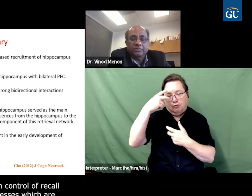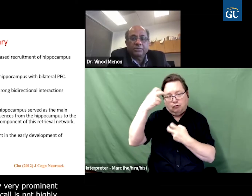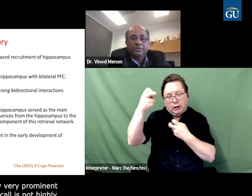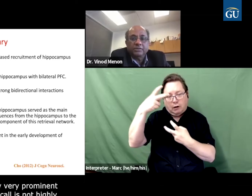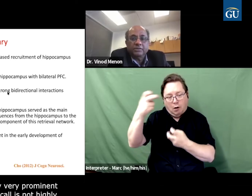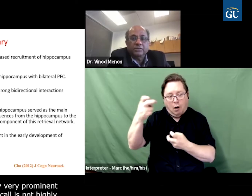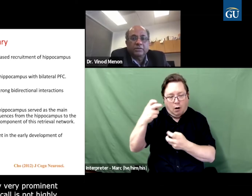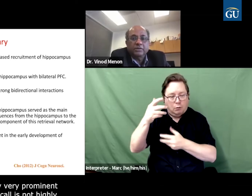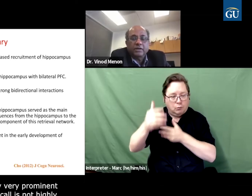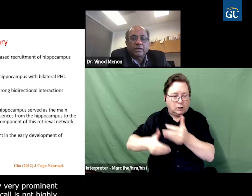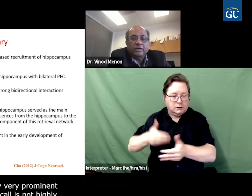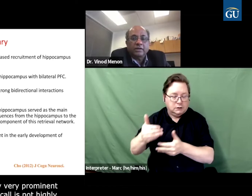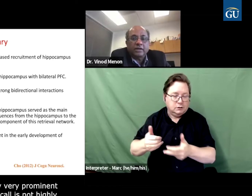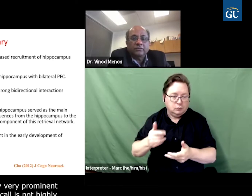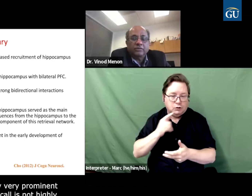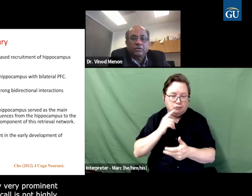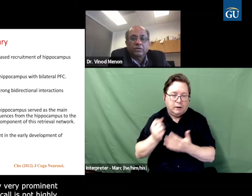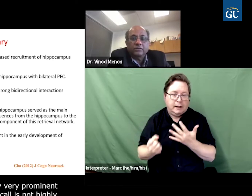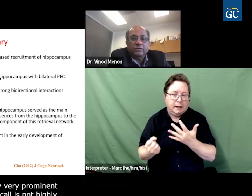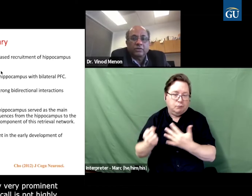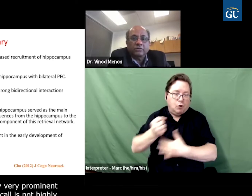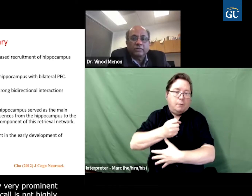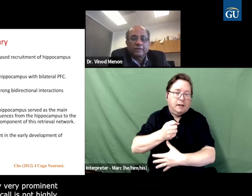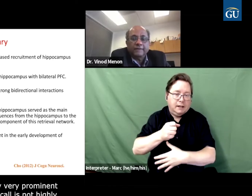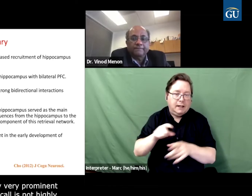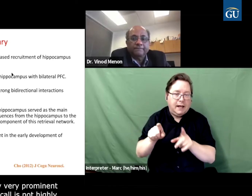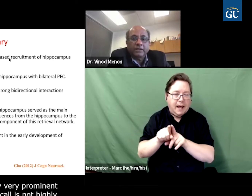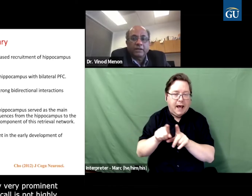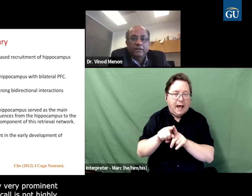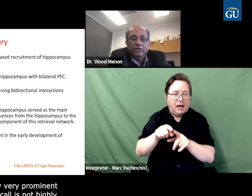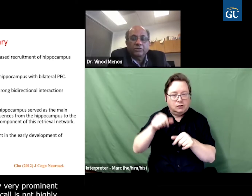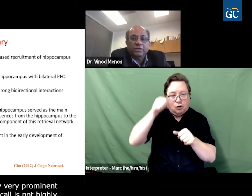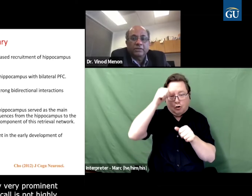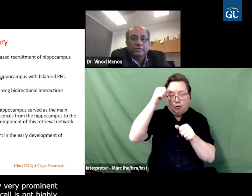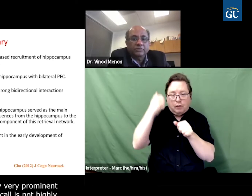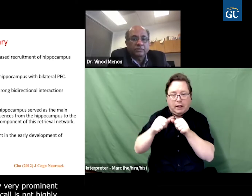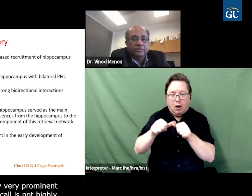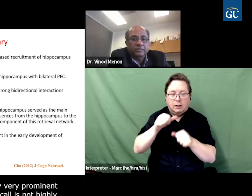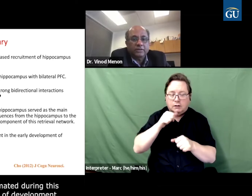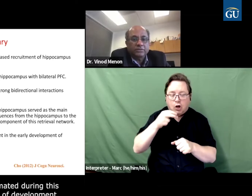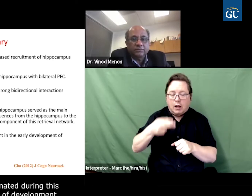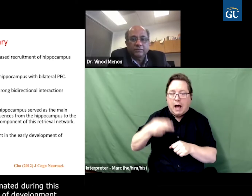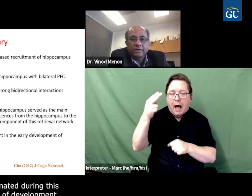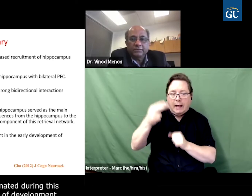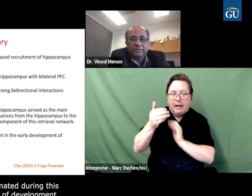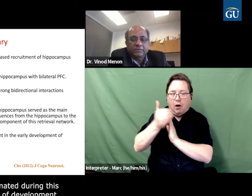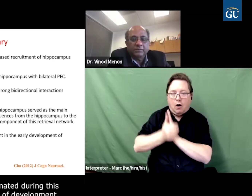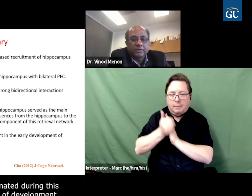really very prominent as recall is not